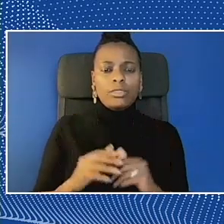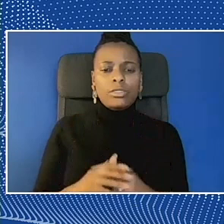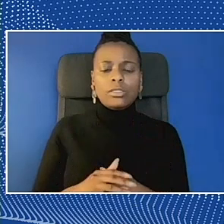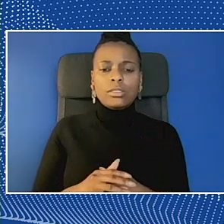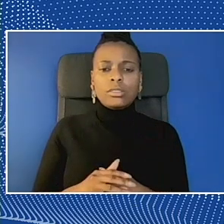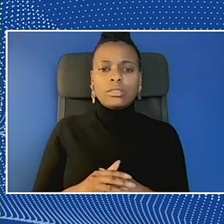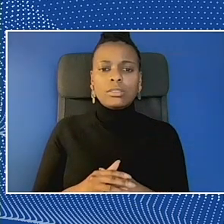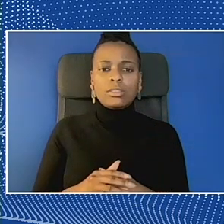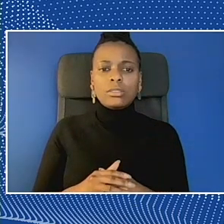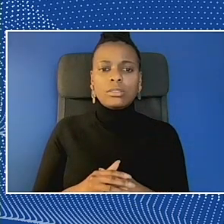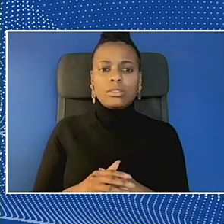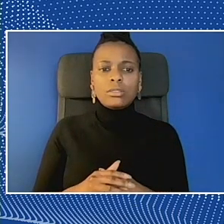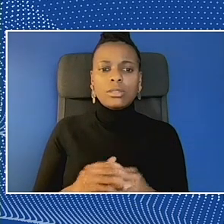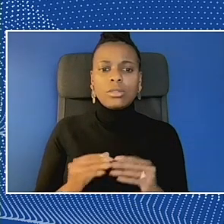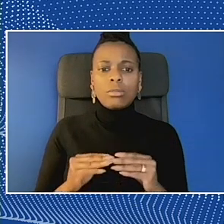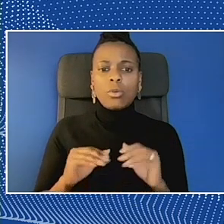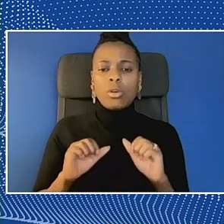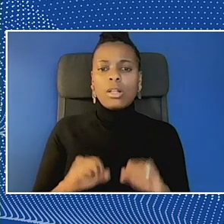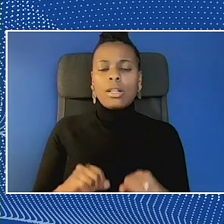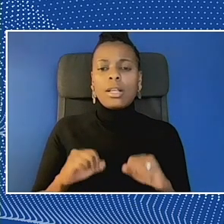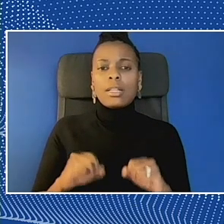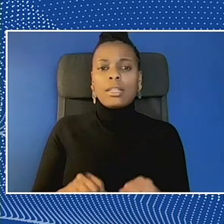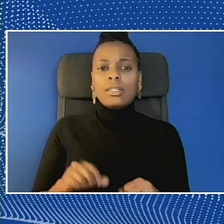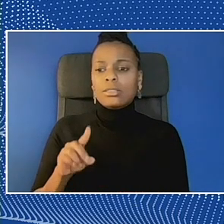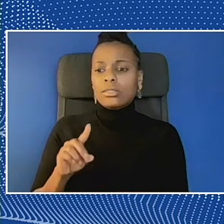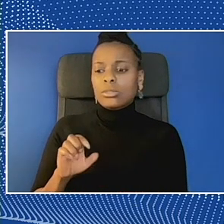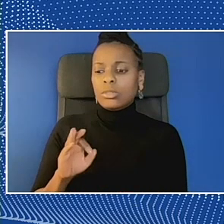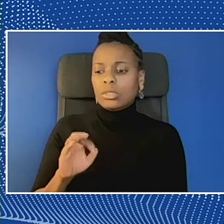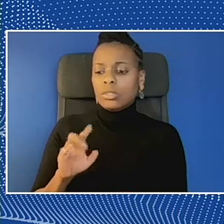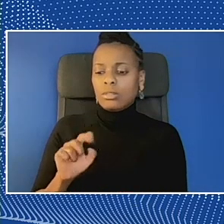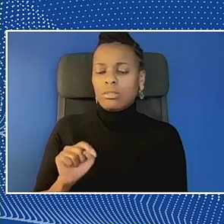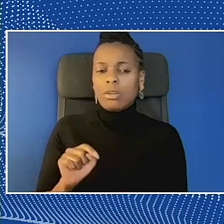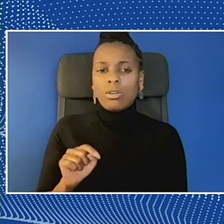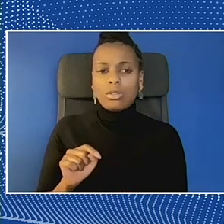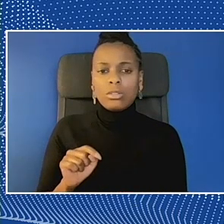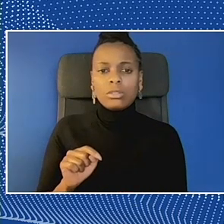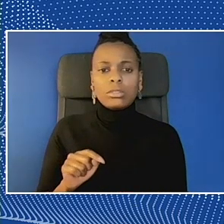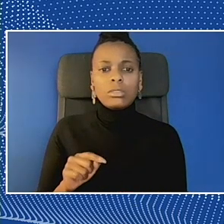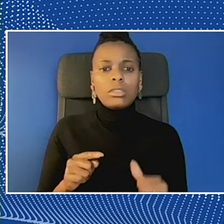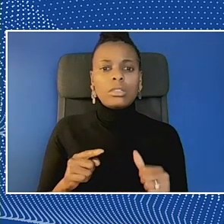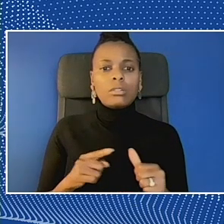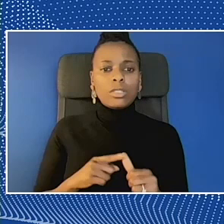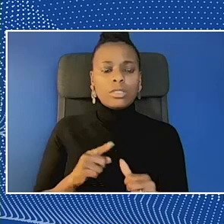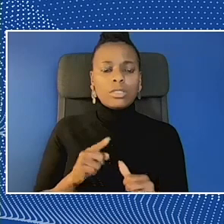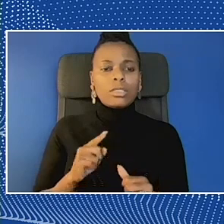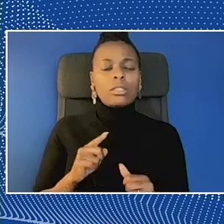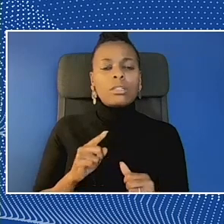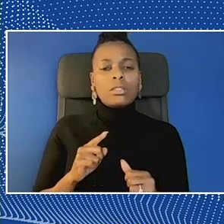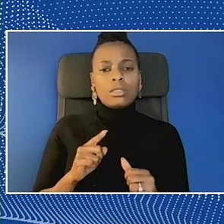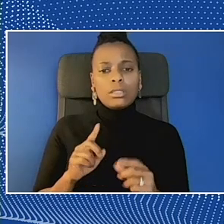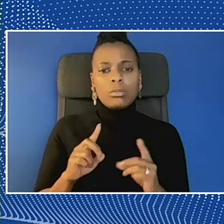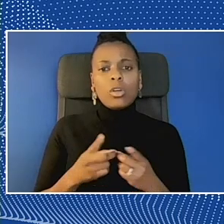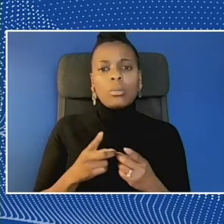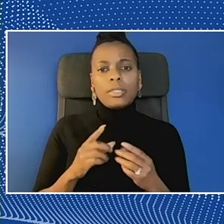to default over the 80% first honors what the Department is saying is that it needs more time to look at its data to